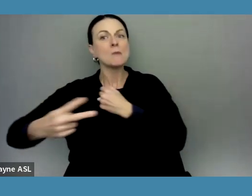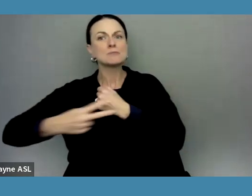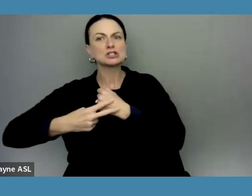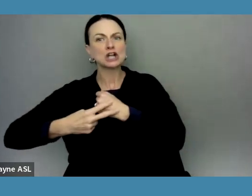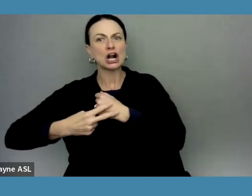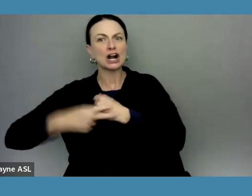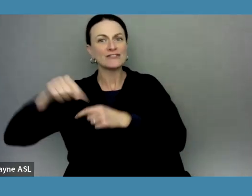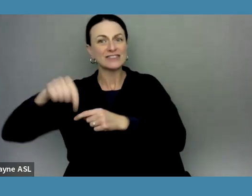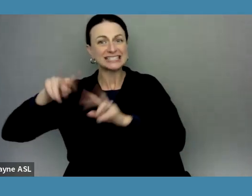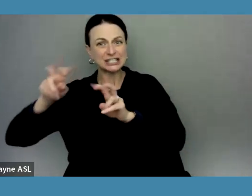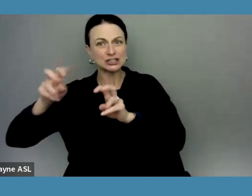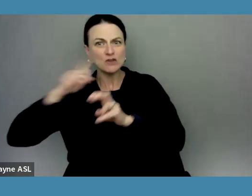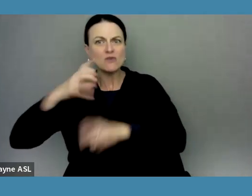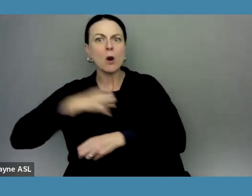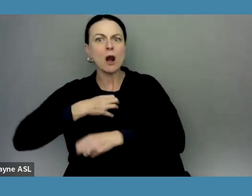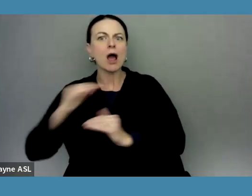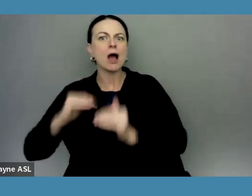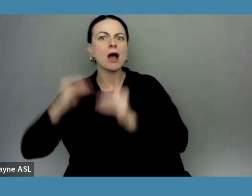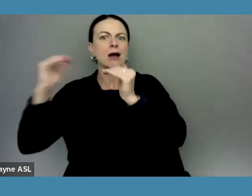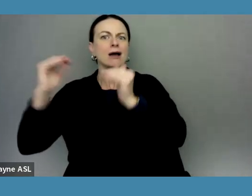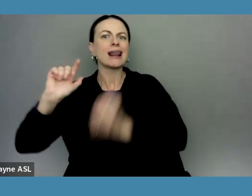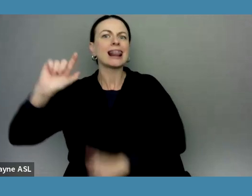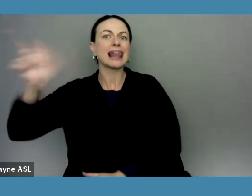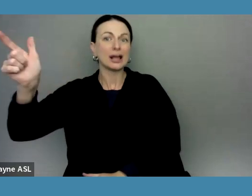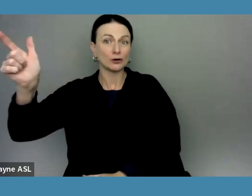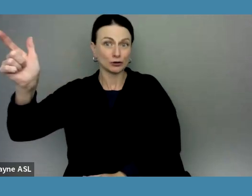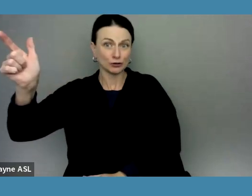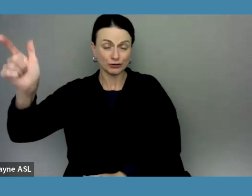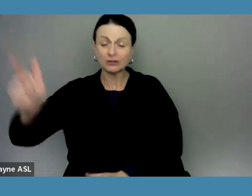So the only time that objections are really,